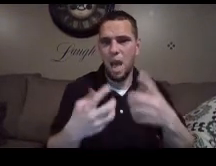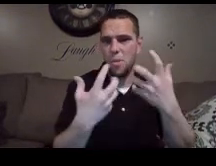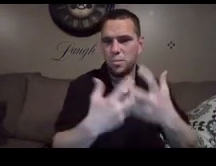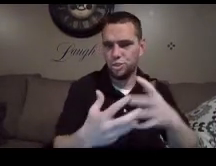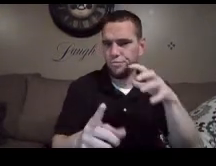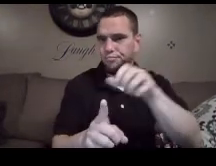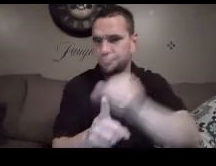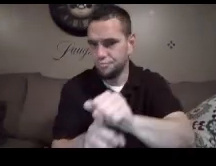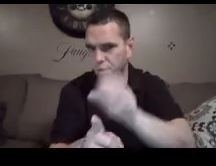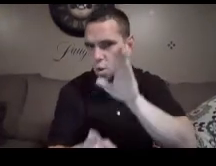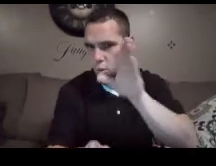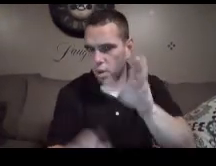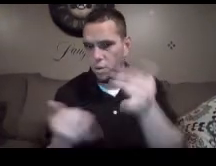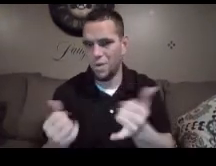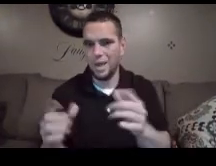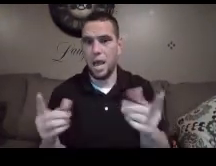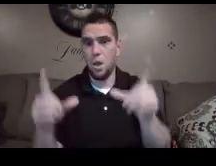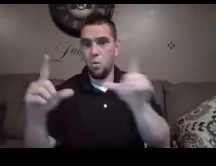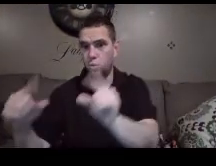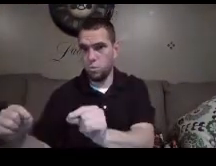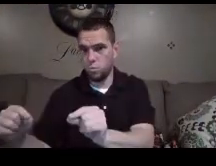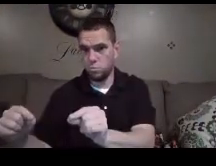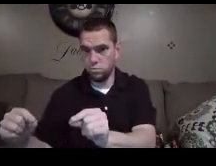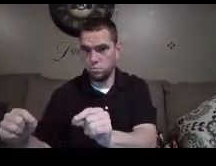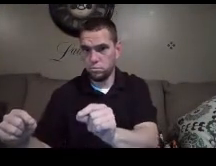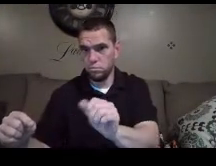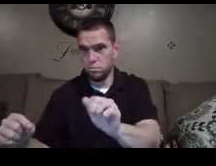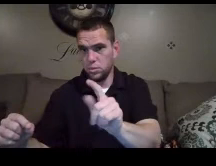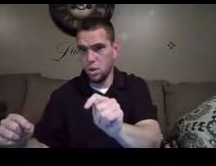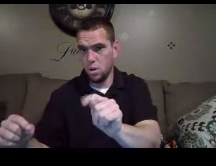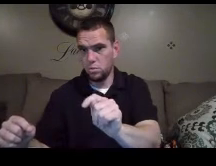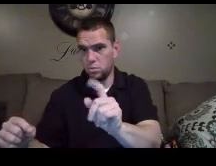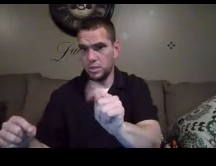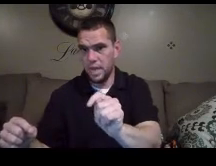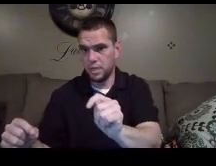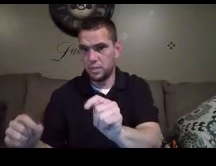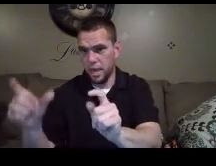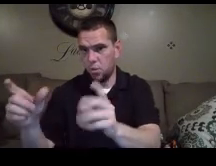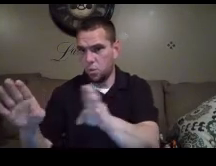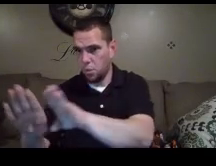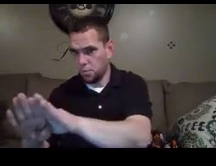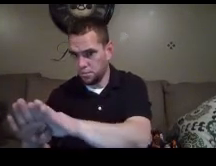I am going to close out of this alt text pane and we can, again,